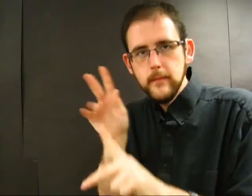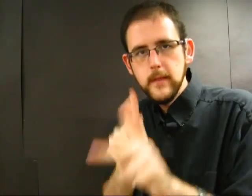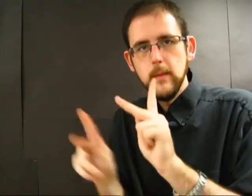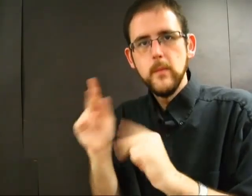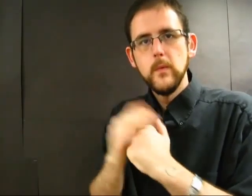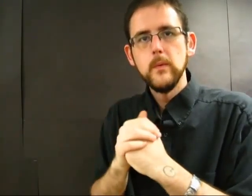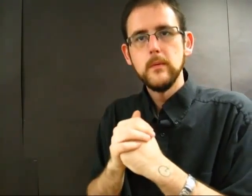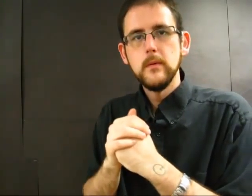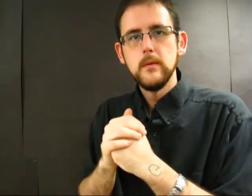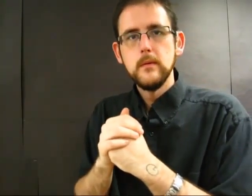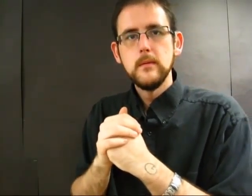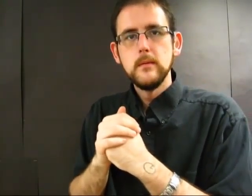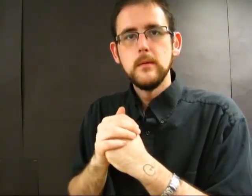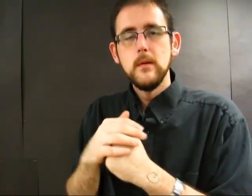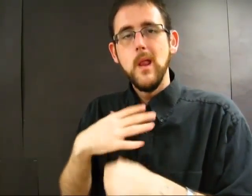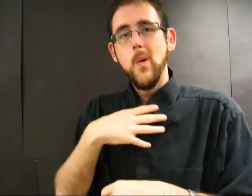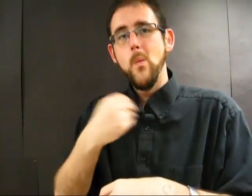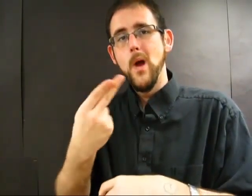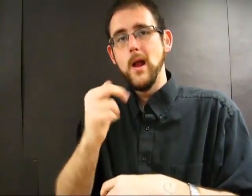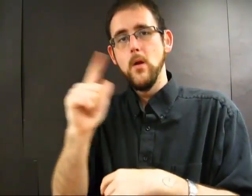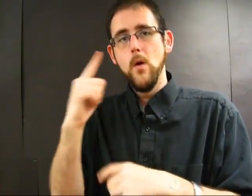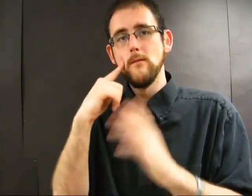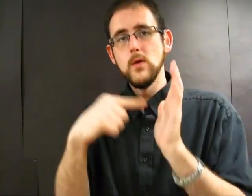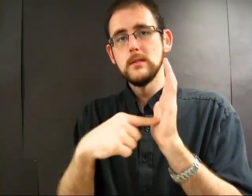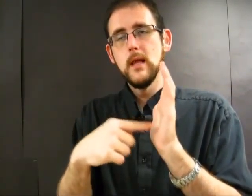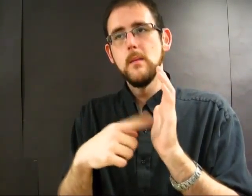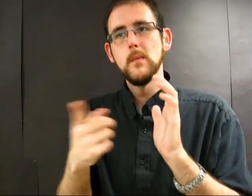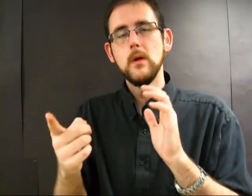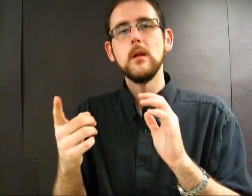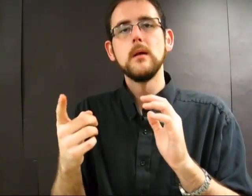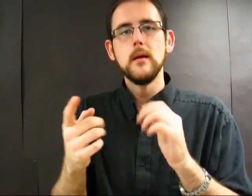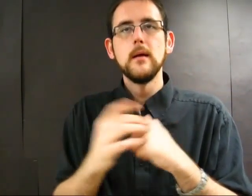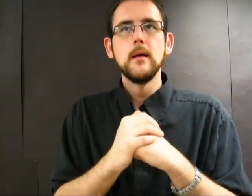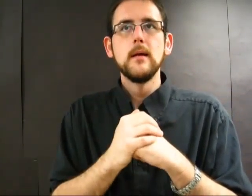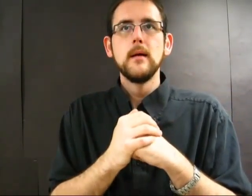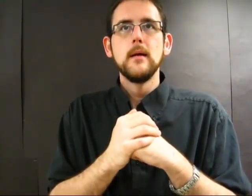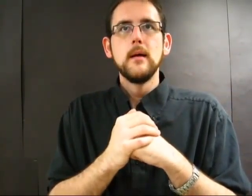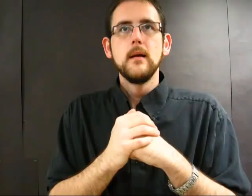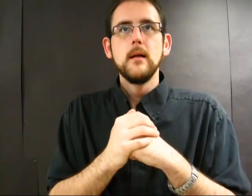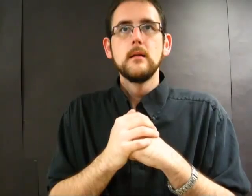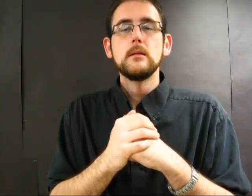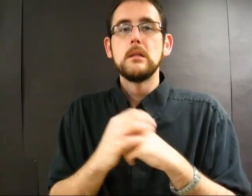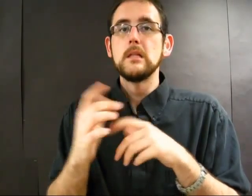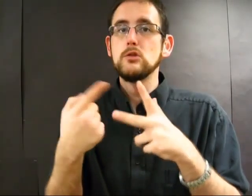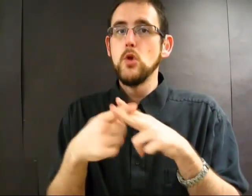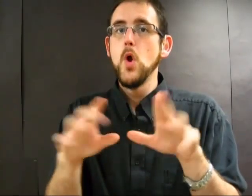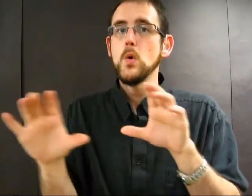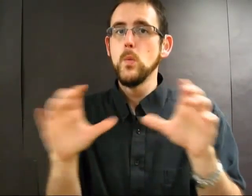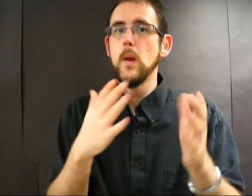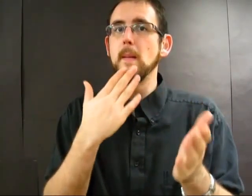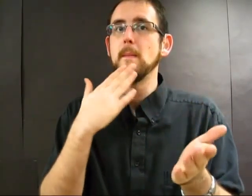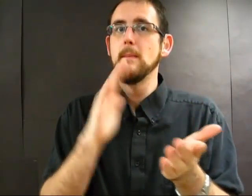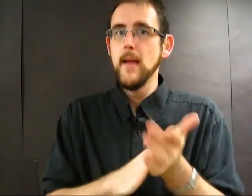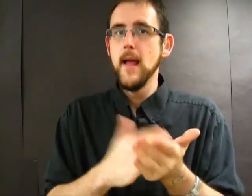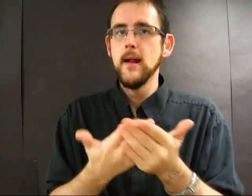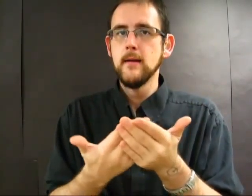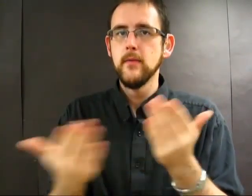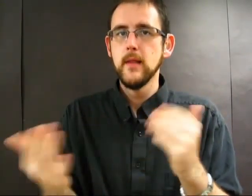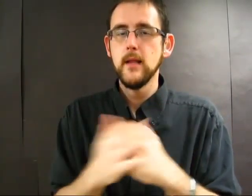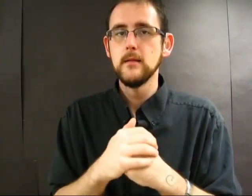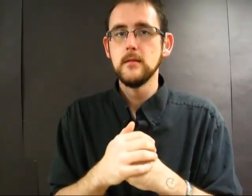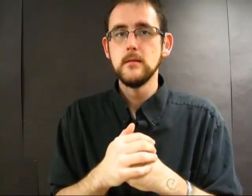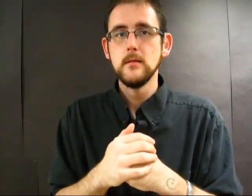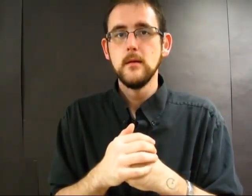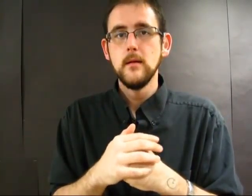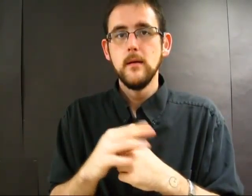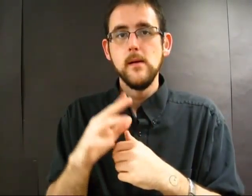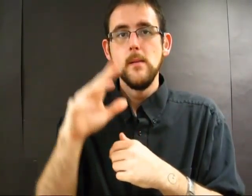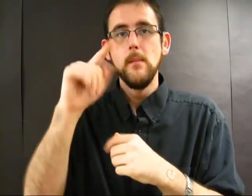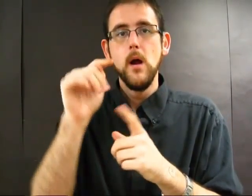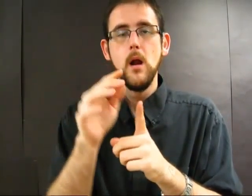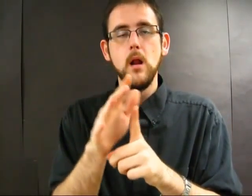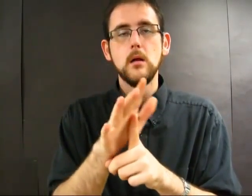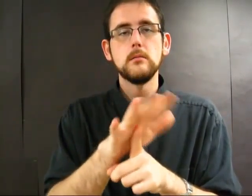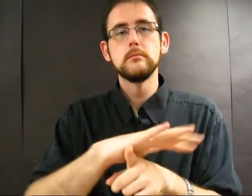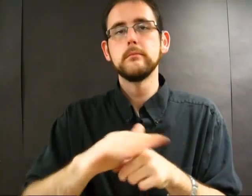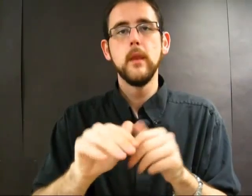public. For example, Whitehall starts doing some pretty nasty things, but cover it up by